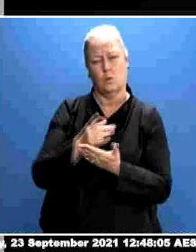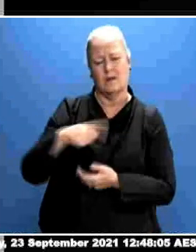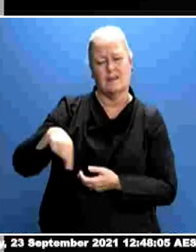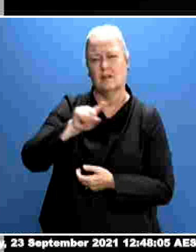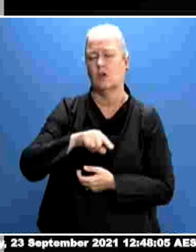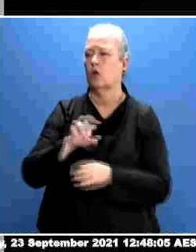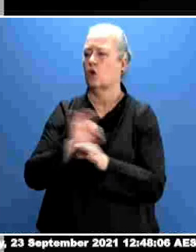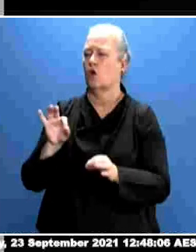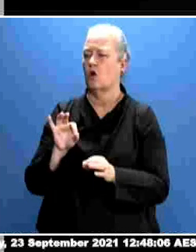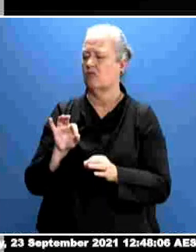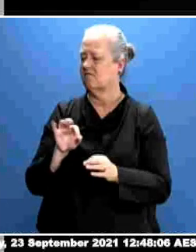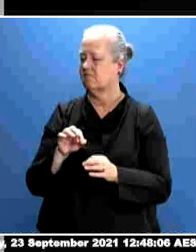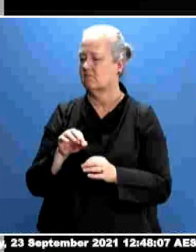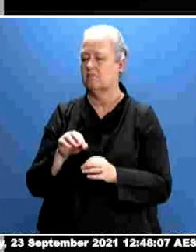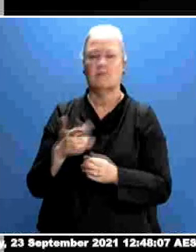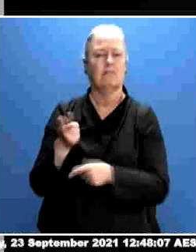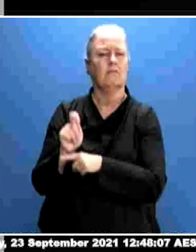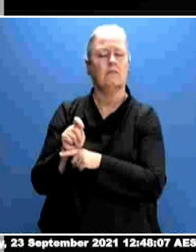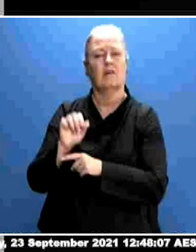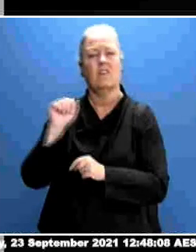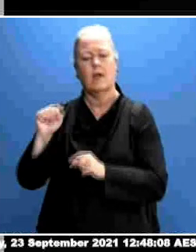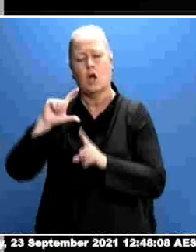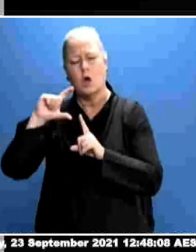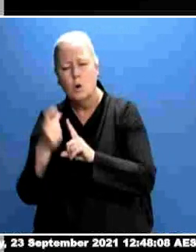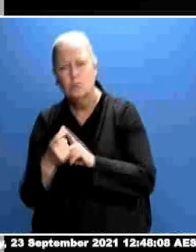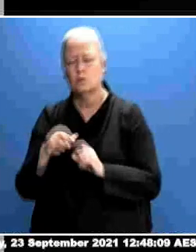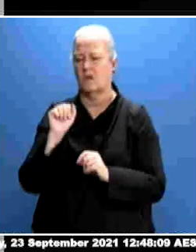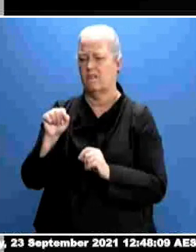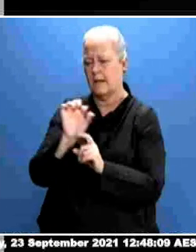and community, family and kinship?